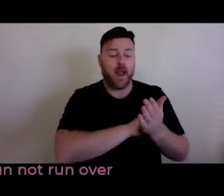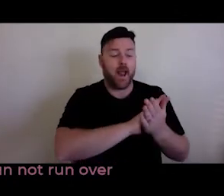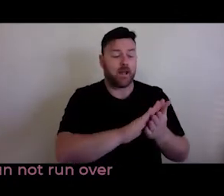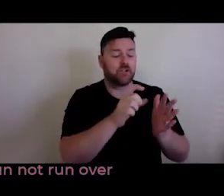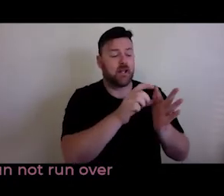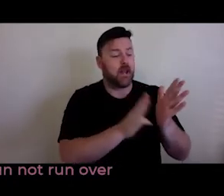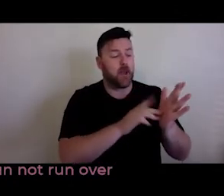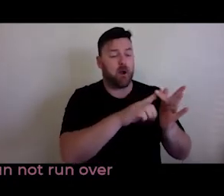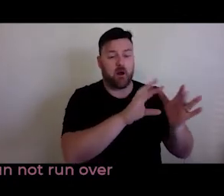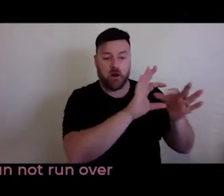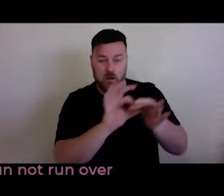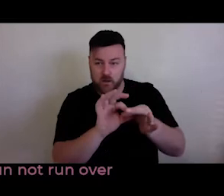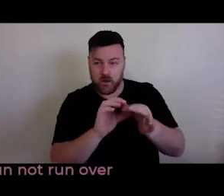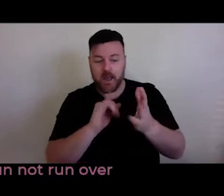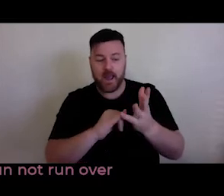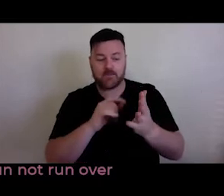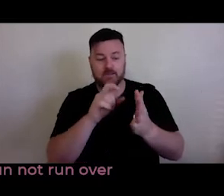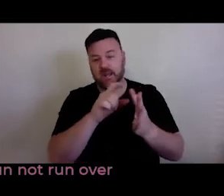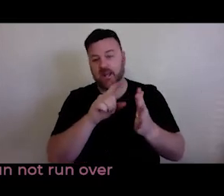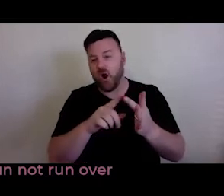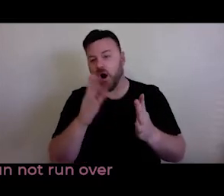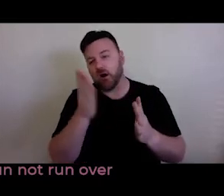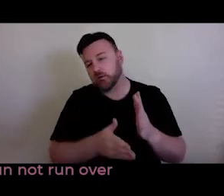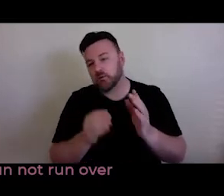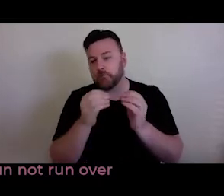distance. So that's a really great way for large venues or larger